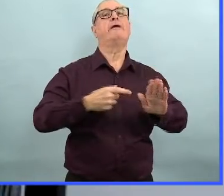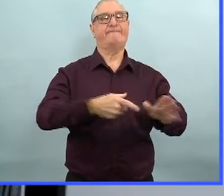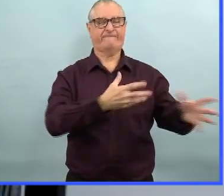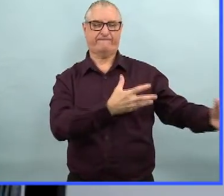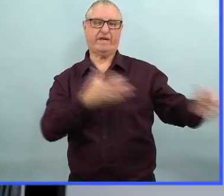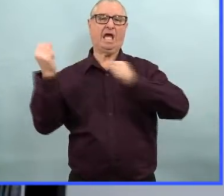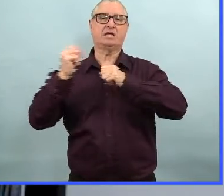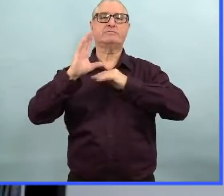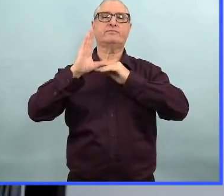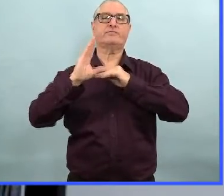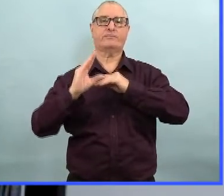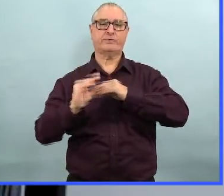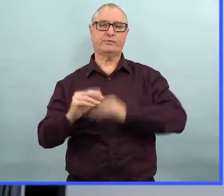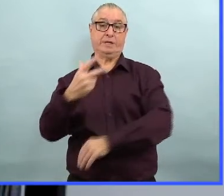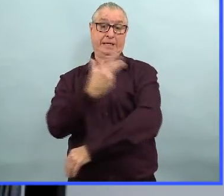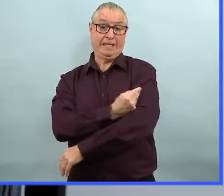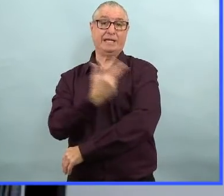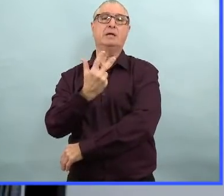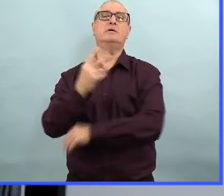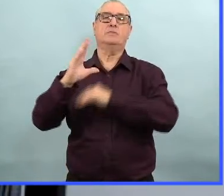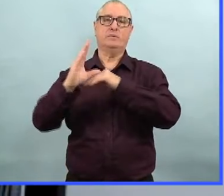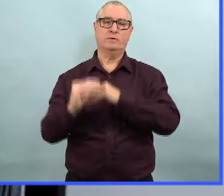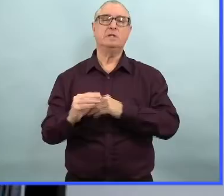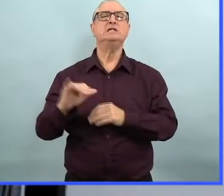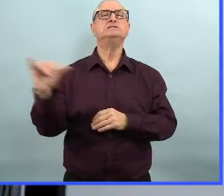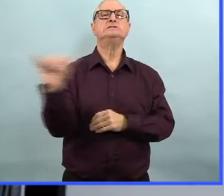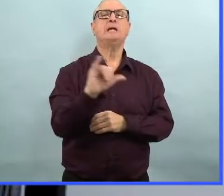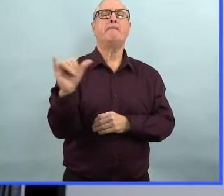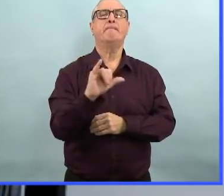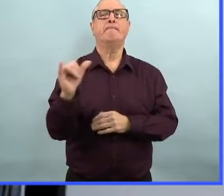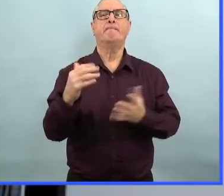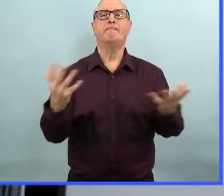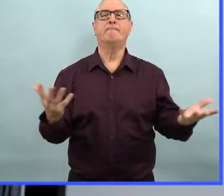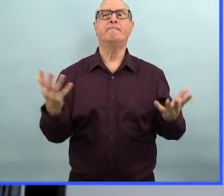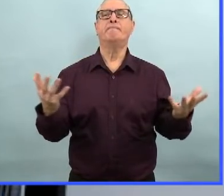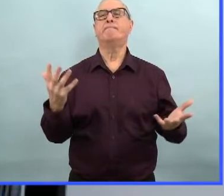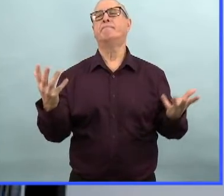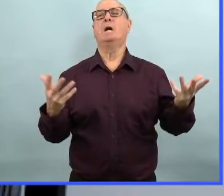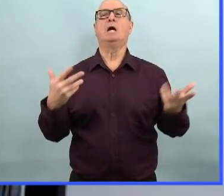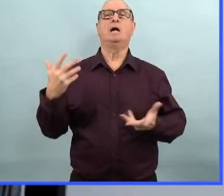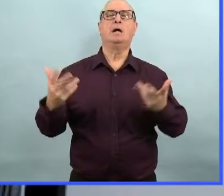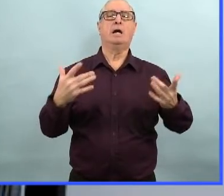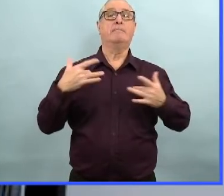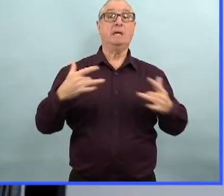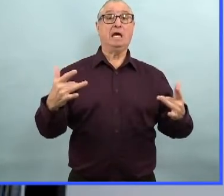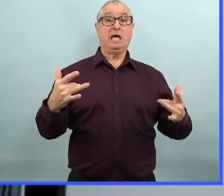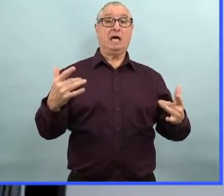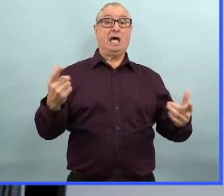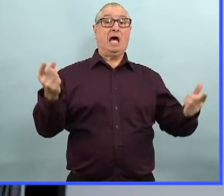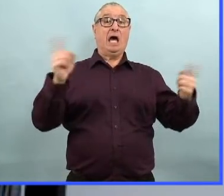vaccinations against other diseases as well but in order to prevent an increase in breakthrough